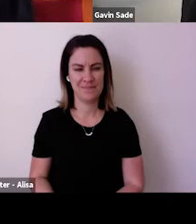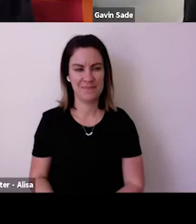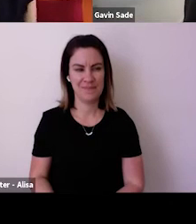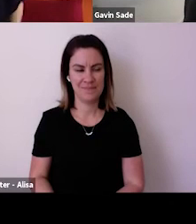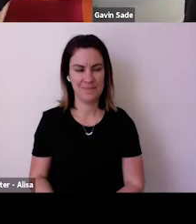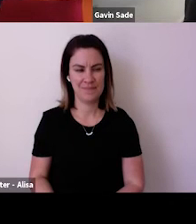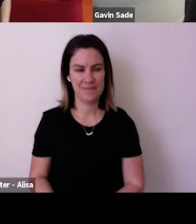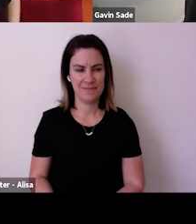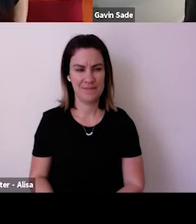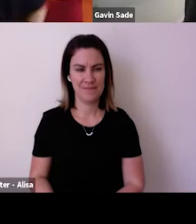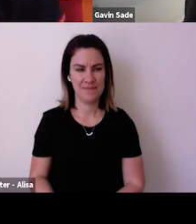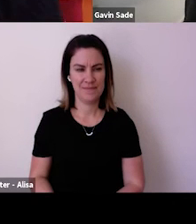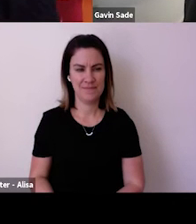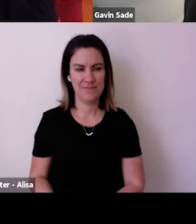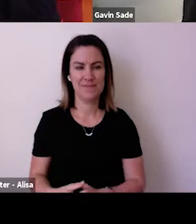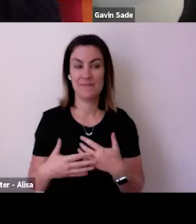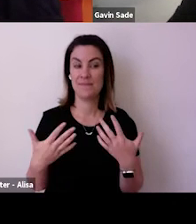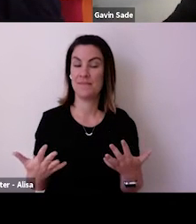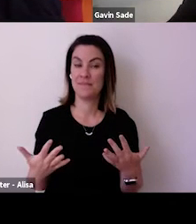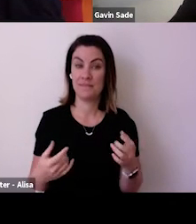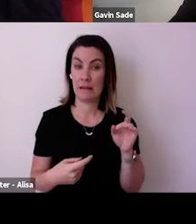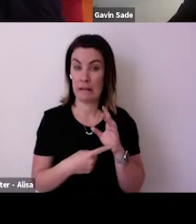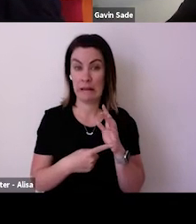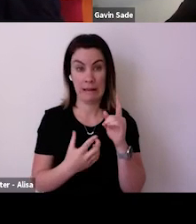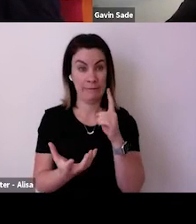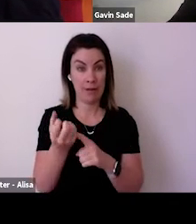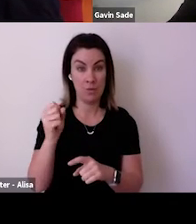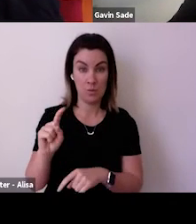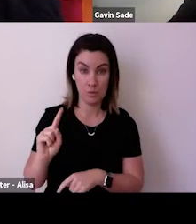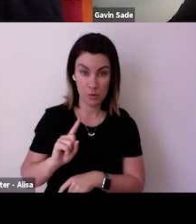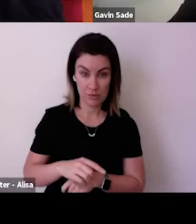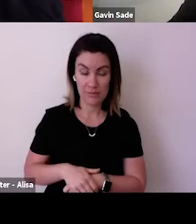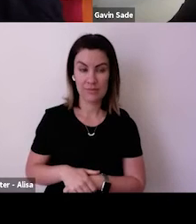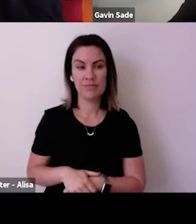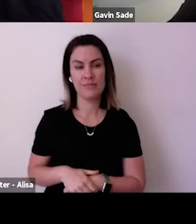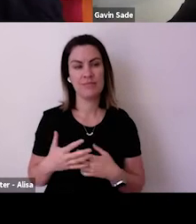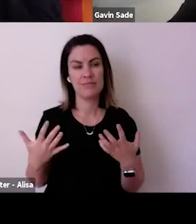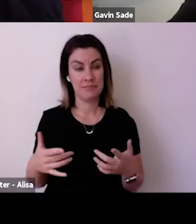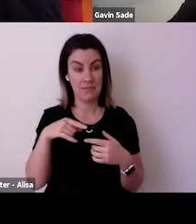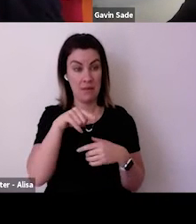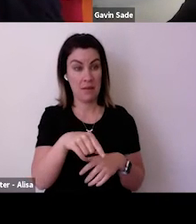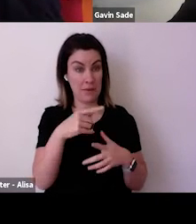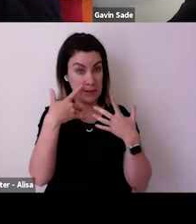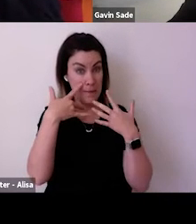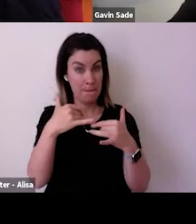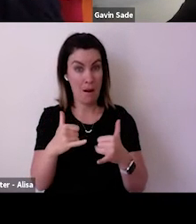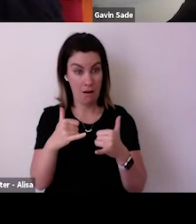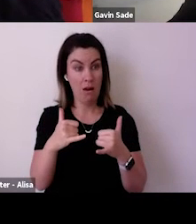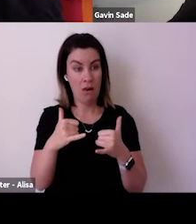Thanks Lena. Some key findings. Firstly, the practice pilot developed meaningful partnerships